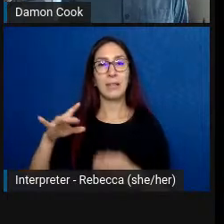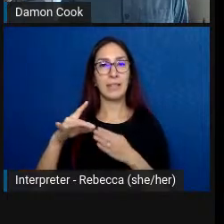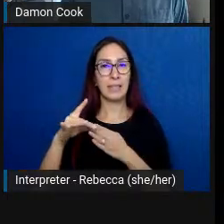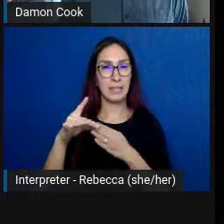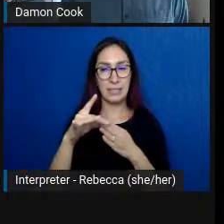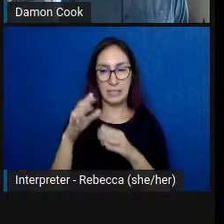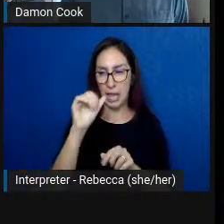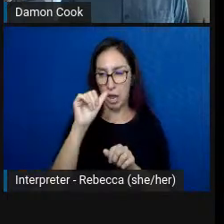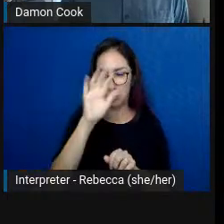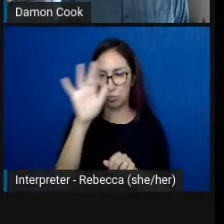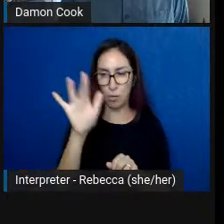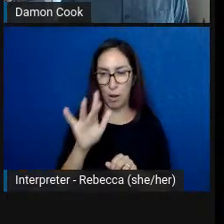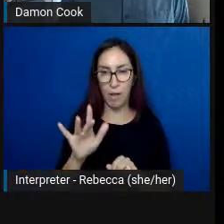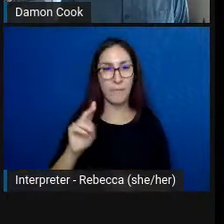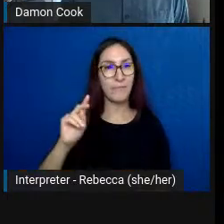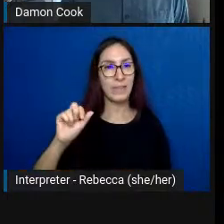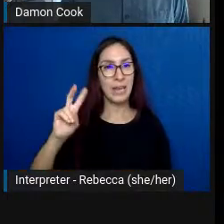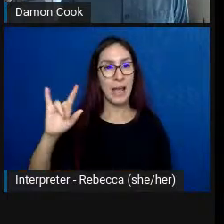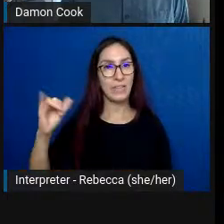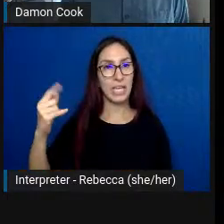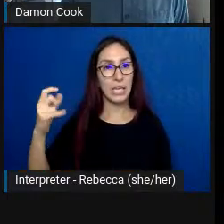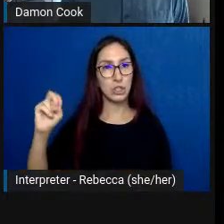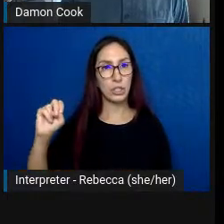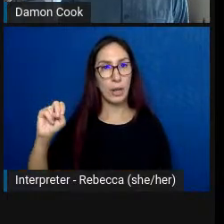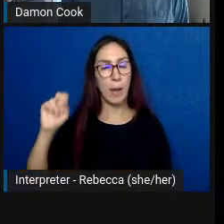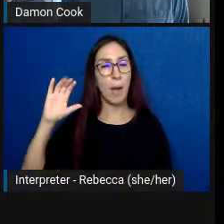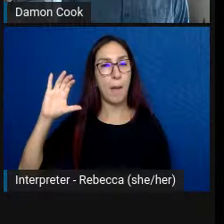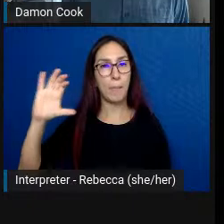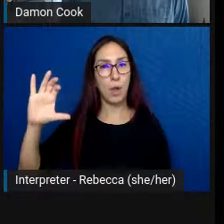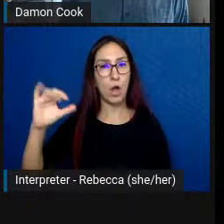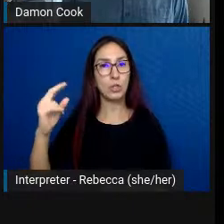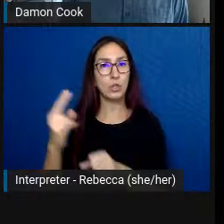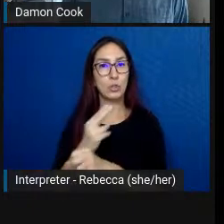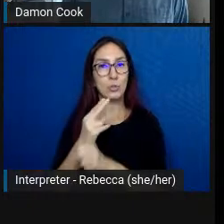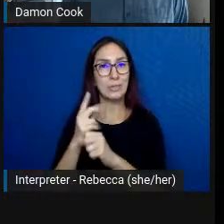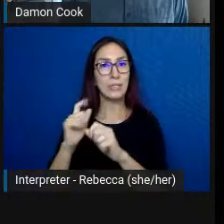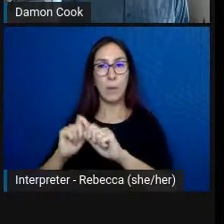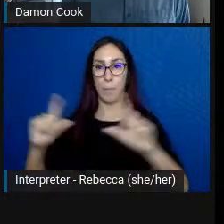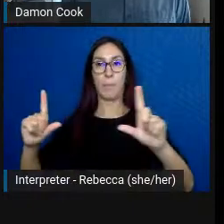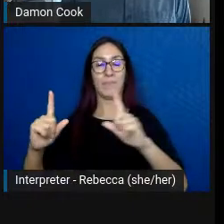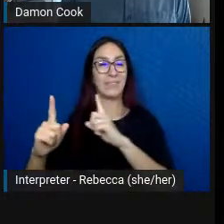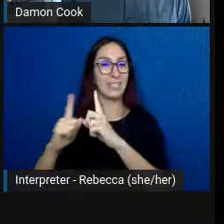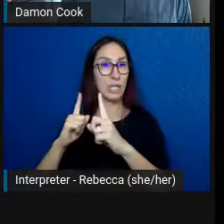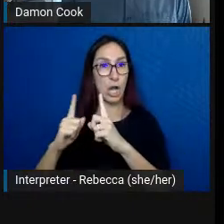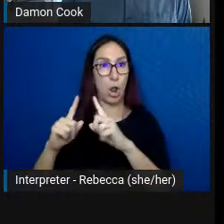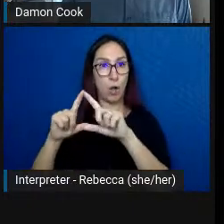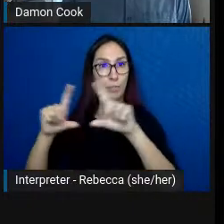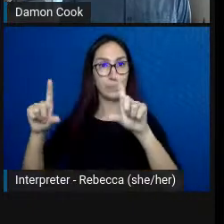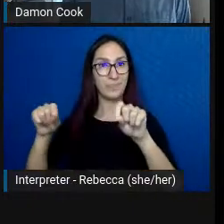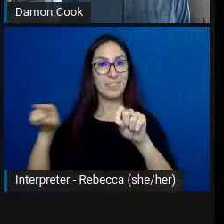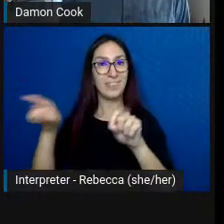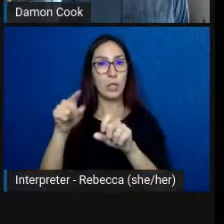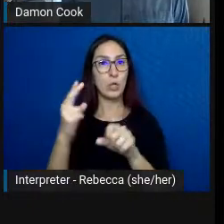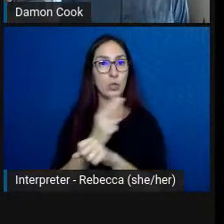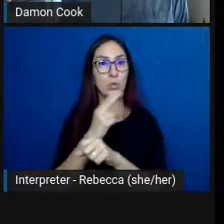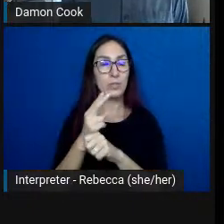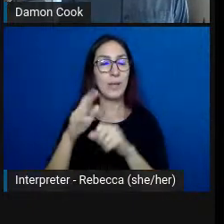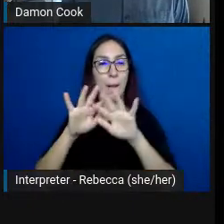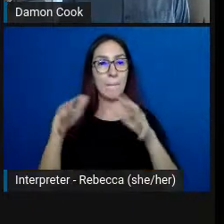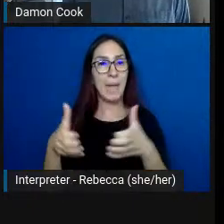Also, in the sense of WordPress 5. 8, the navigation block utilizes a Dialog